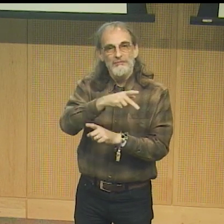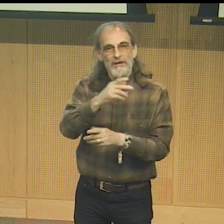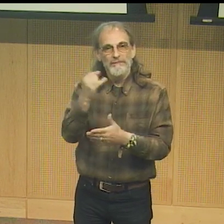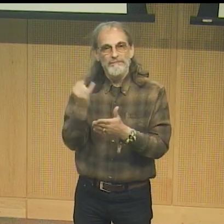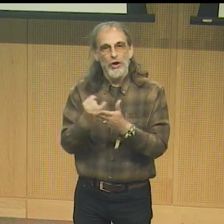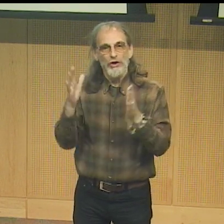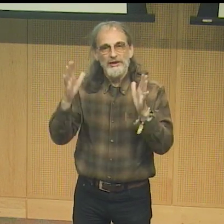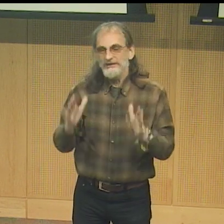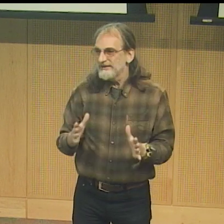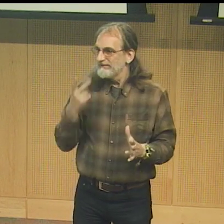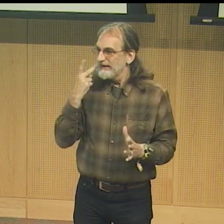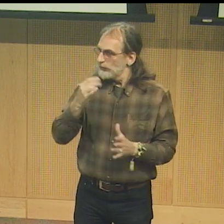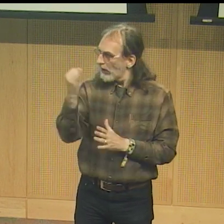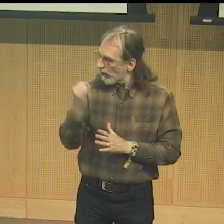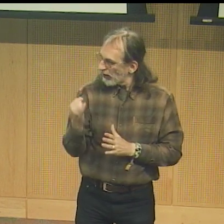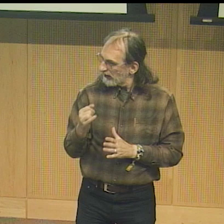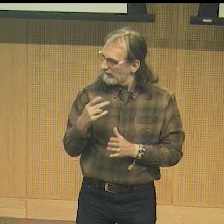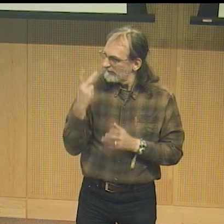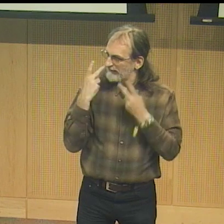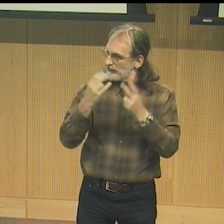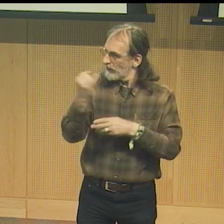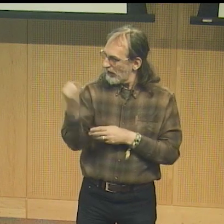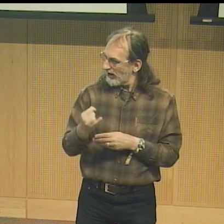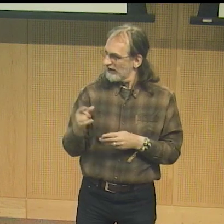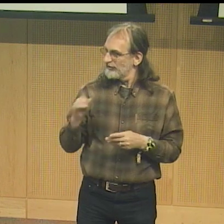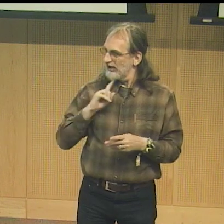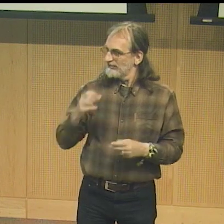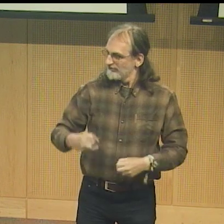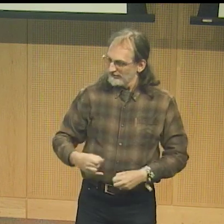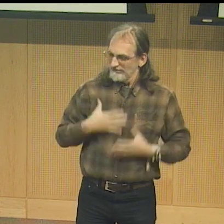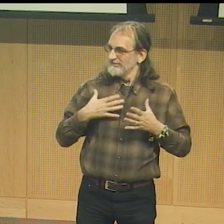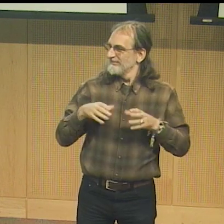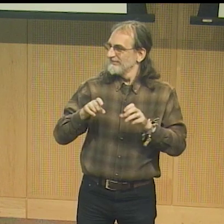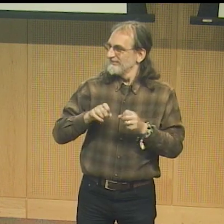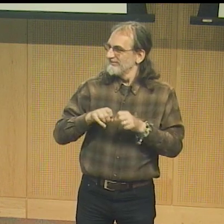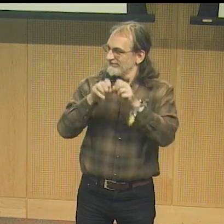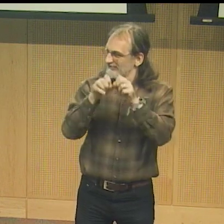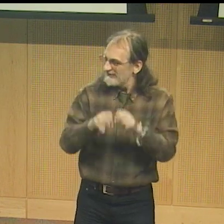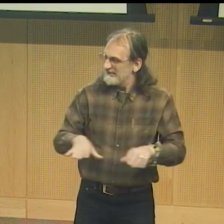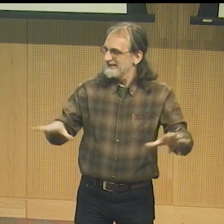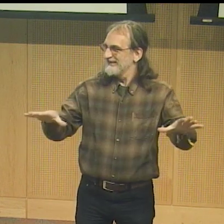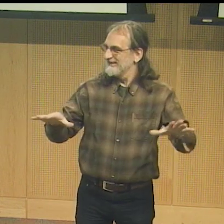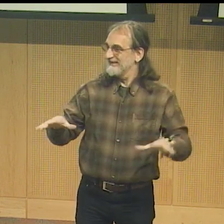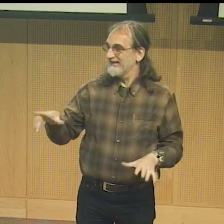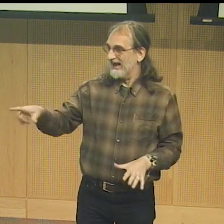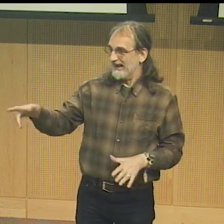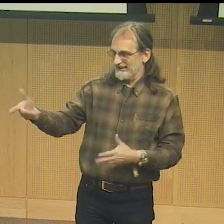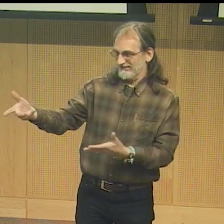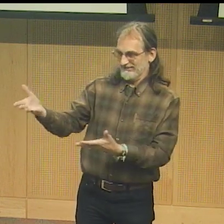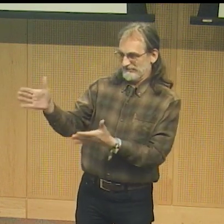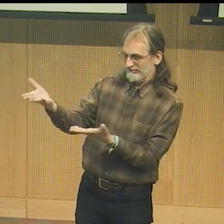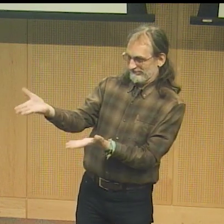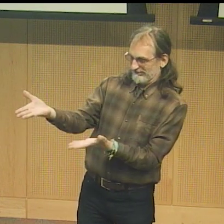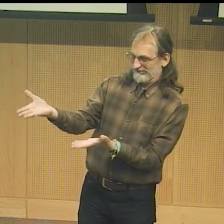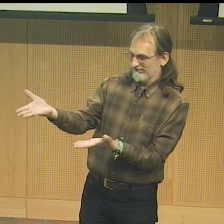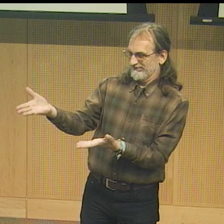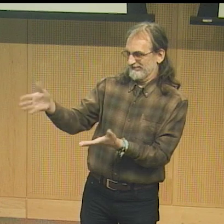So, it seems that Deafhood has had a great impact on a number of artists and they are showing that expression through their artistic endeavors.